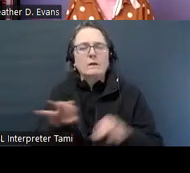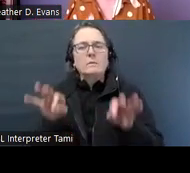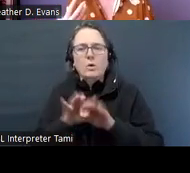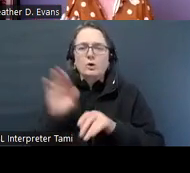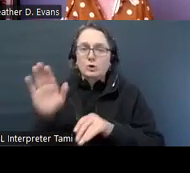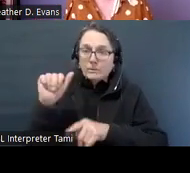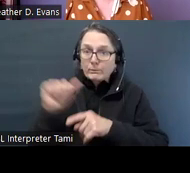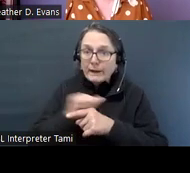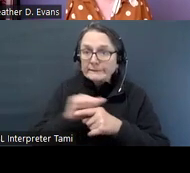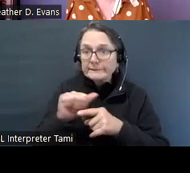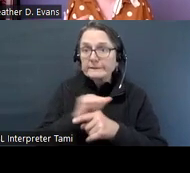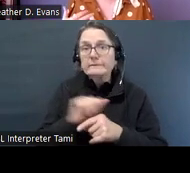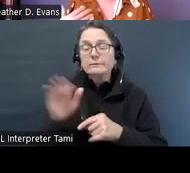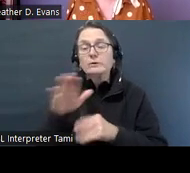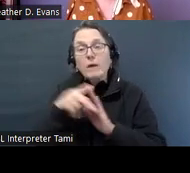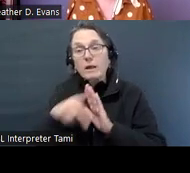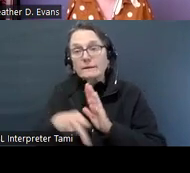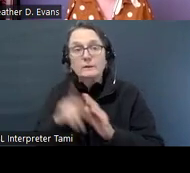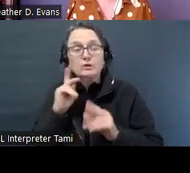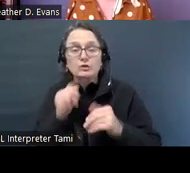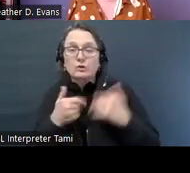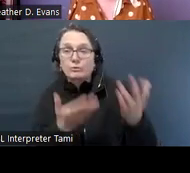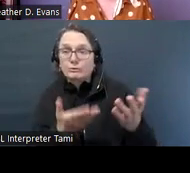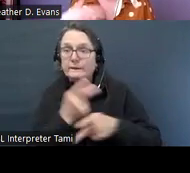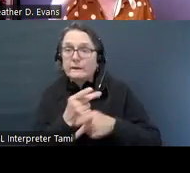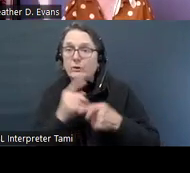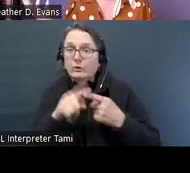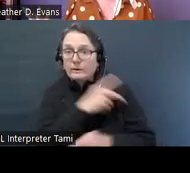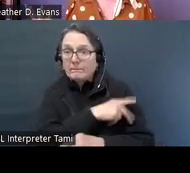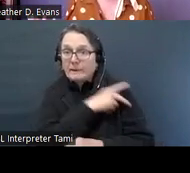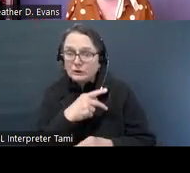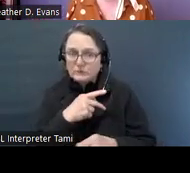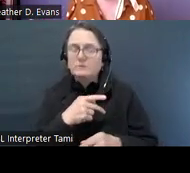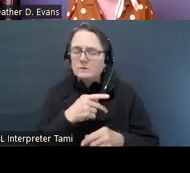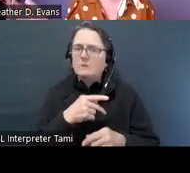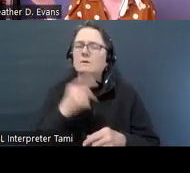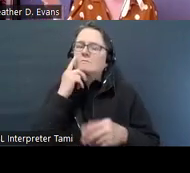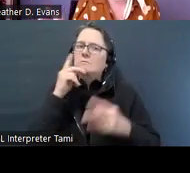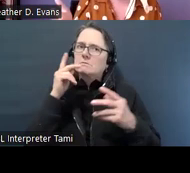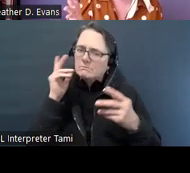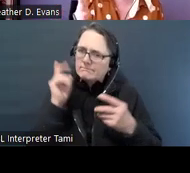And this includes thinking through questions like, at what points in the scheduling or intake